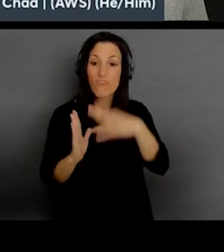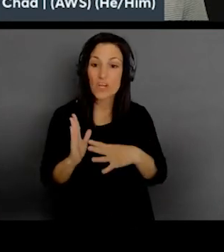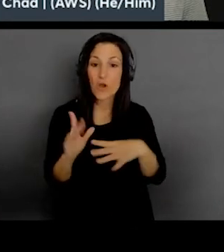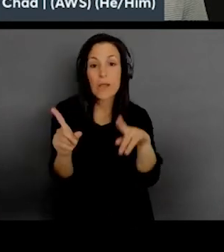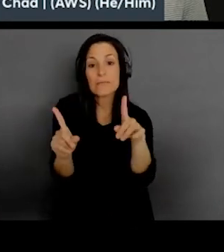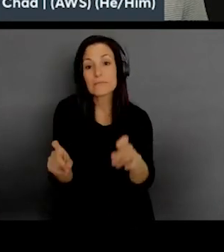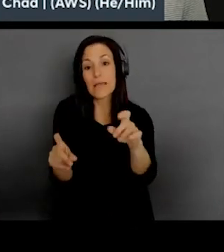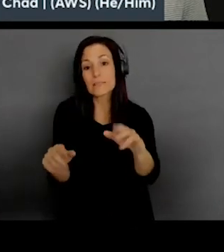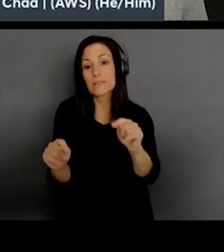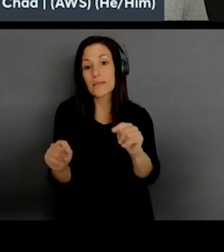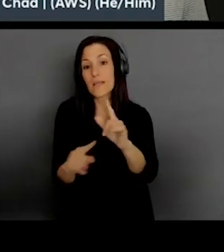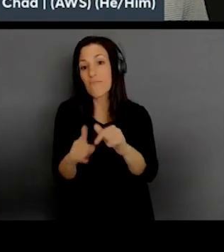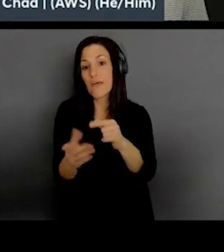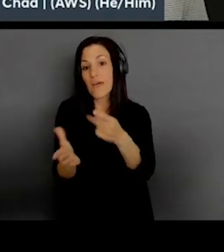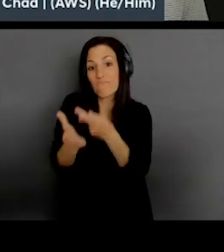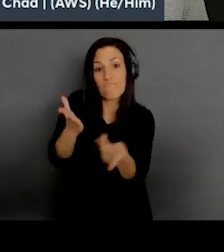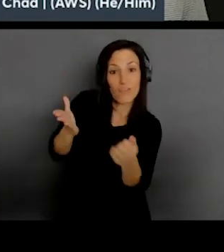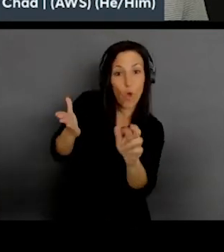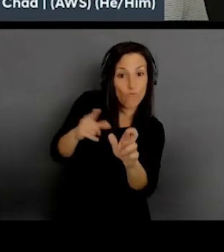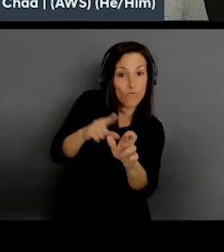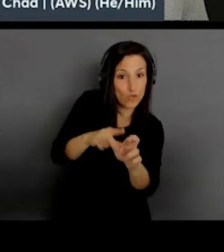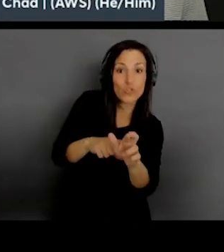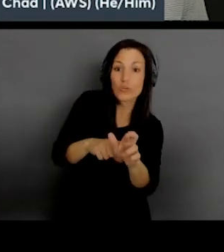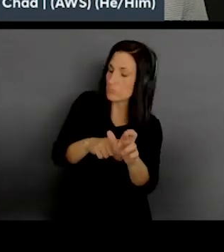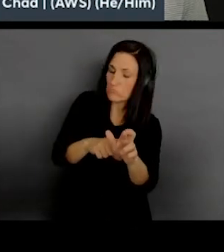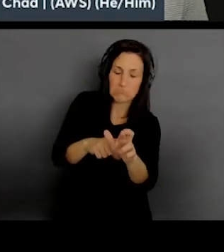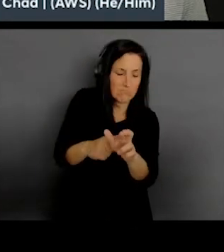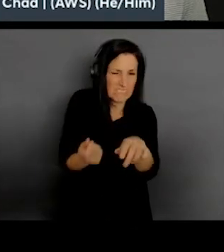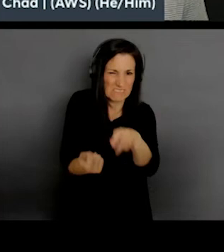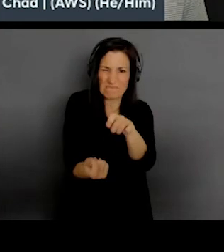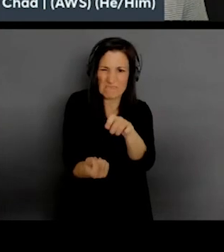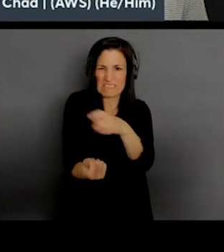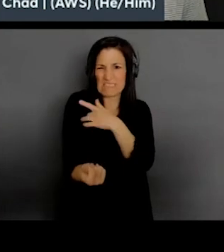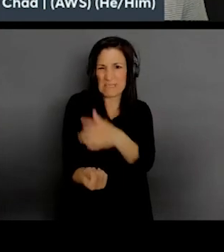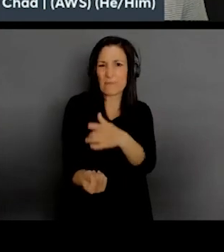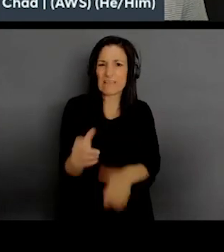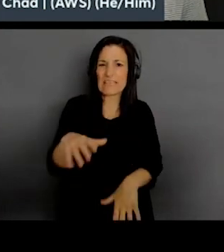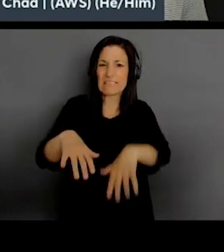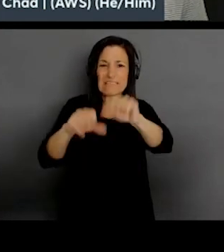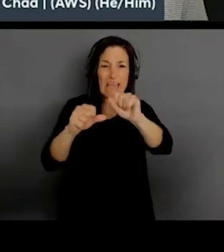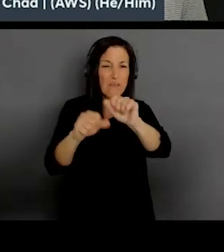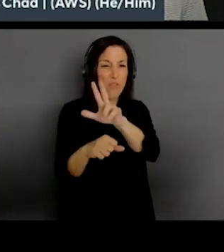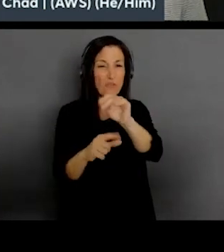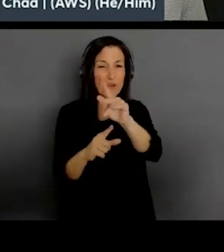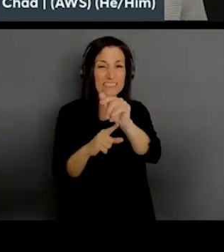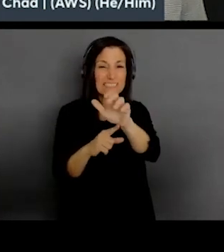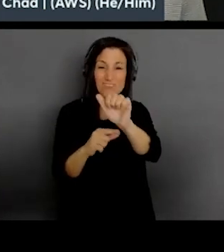And as I said, failovers in Aurora typically take 30 seconds or less. And in fact, if you're using one of our smart drivers